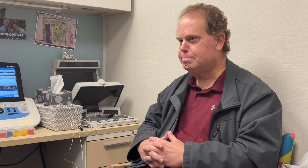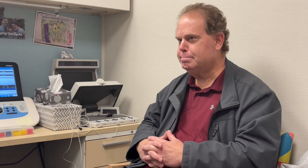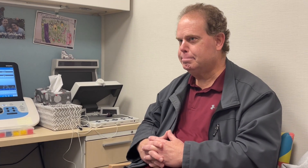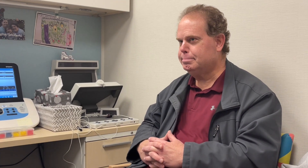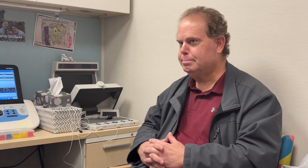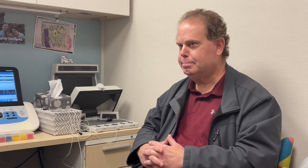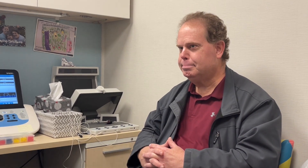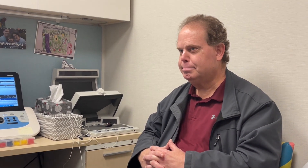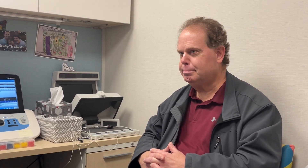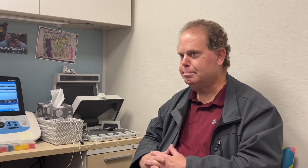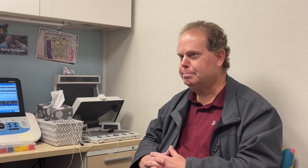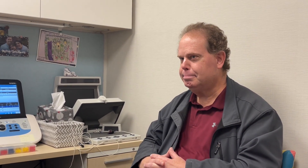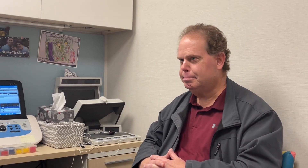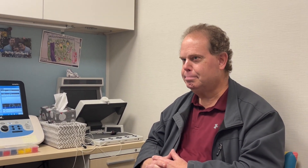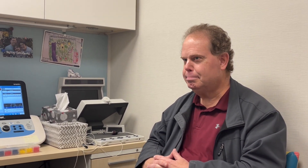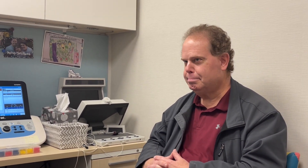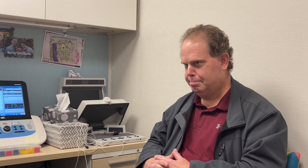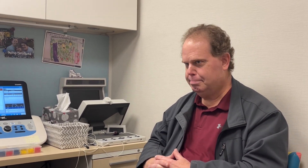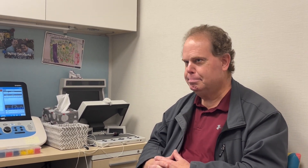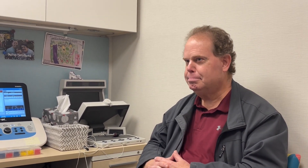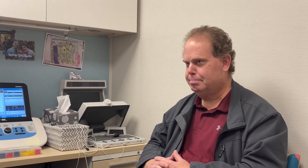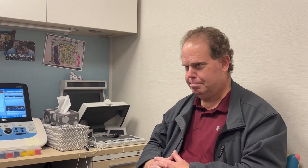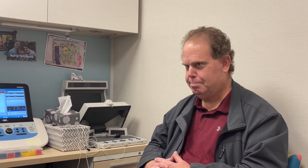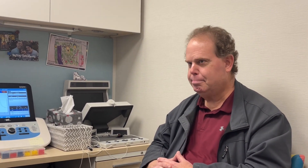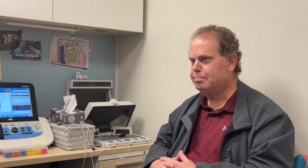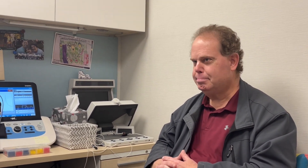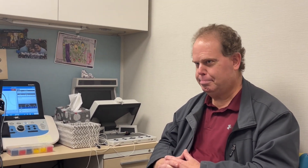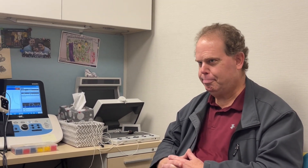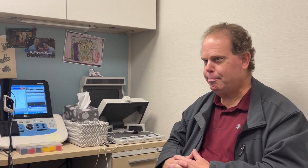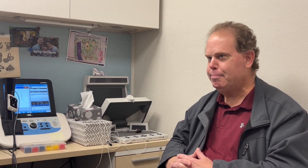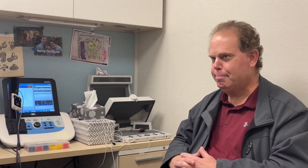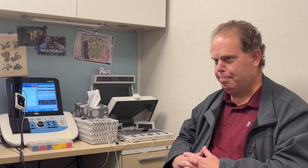a hearing loss for a long time they can't always handle that much sound